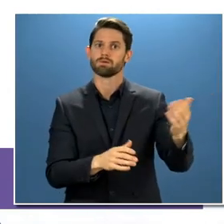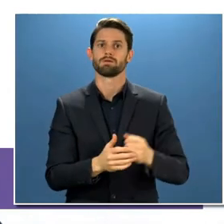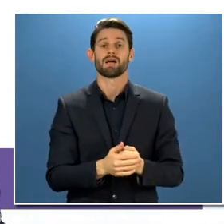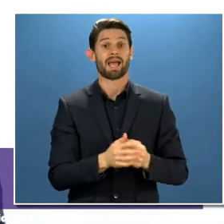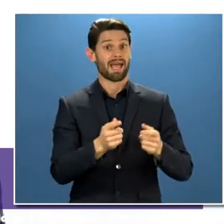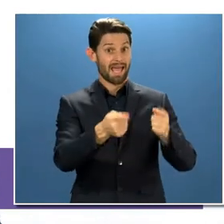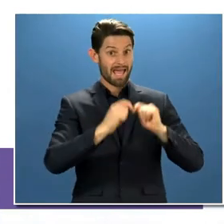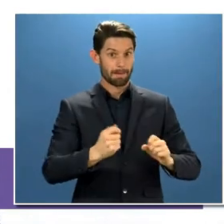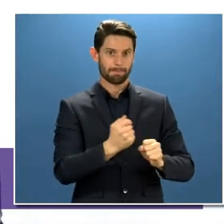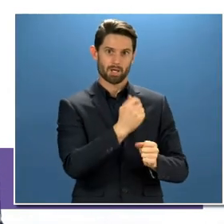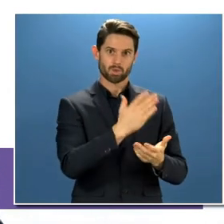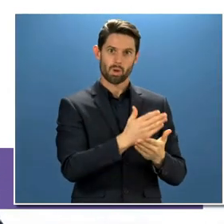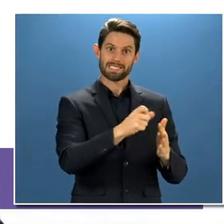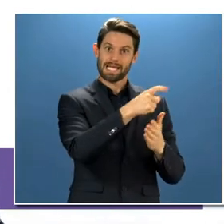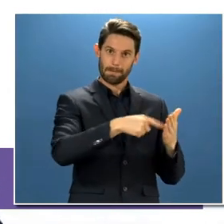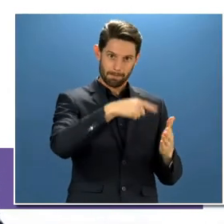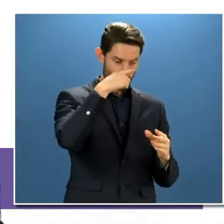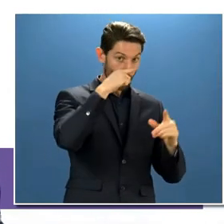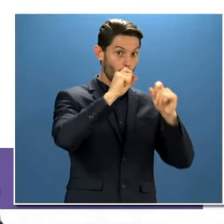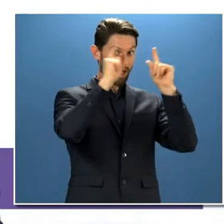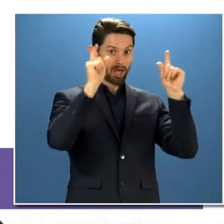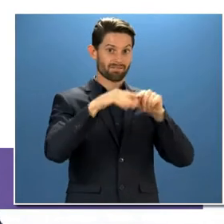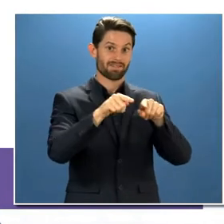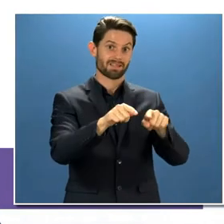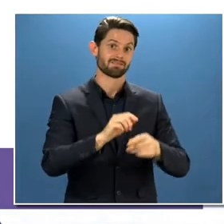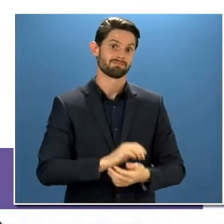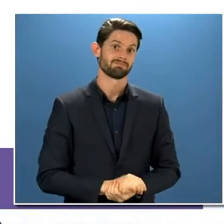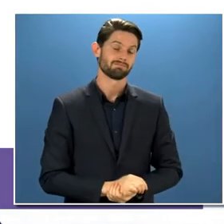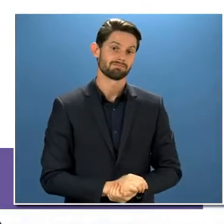and regular forums relating to the particular organisation where we try to